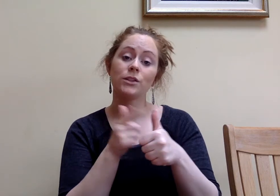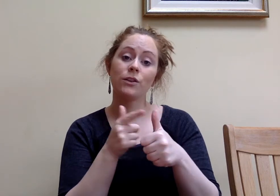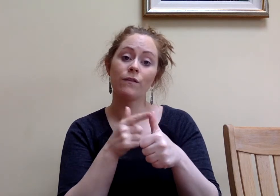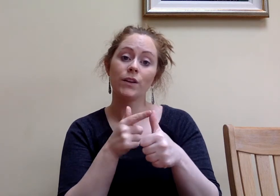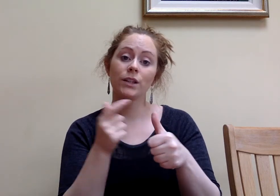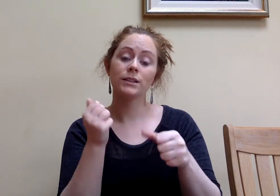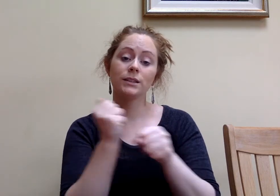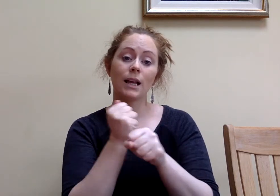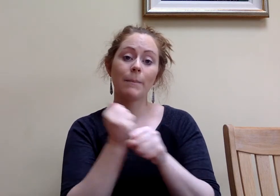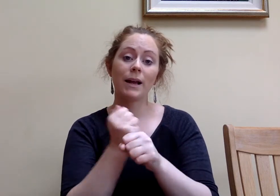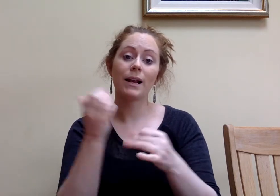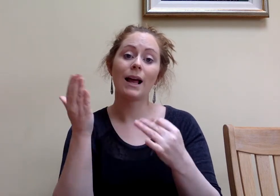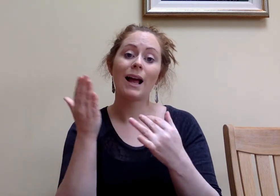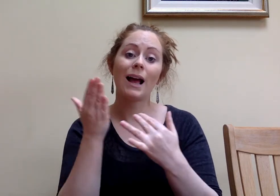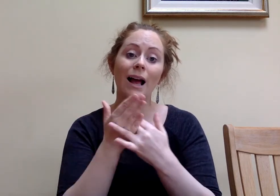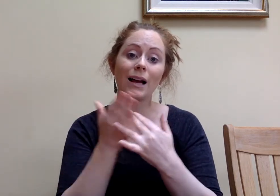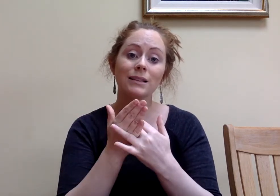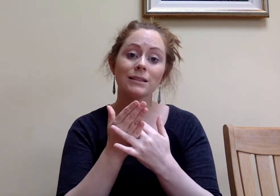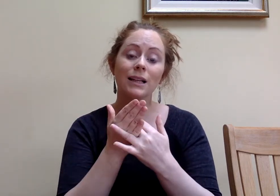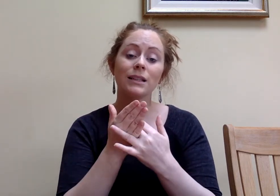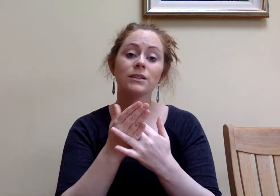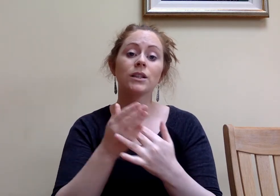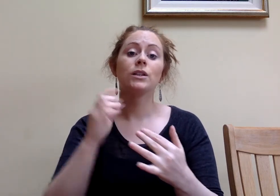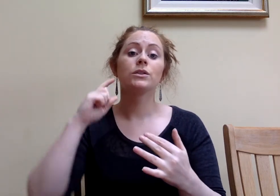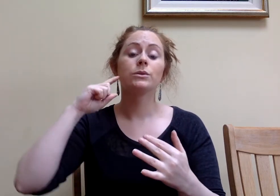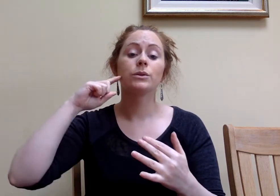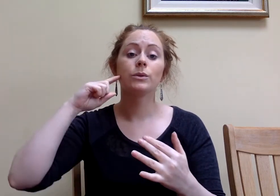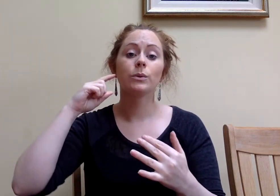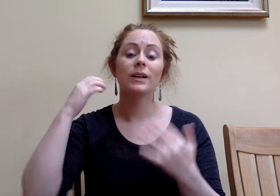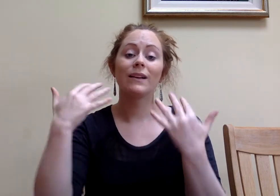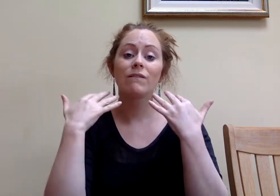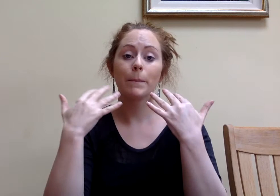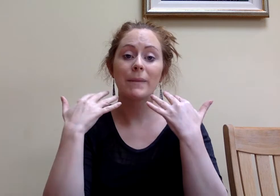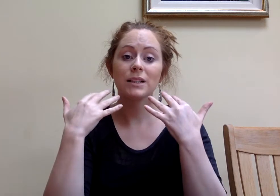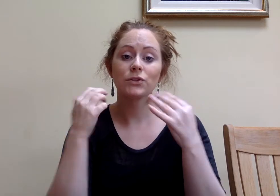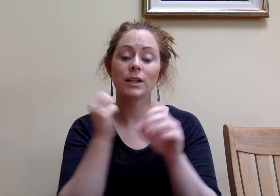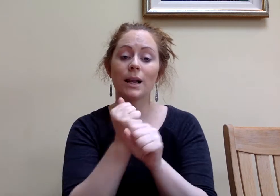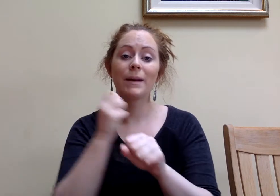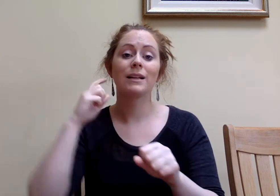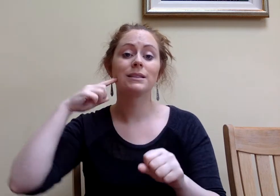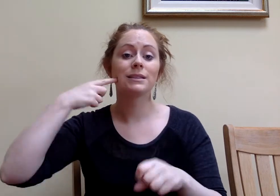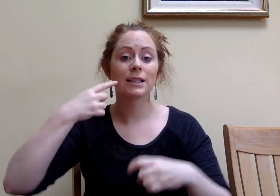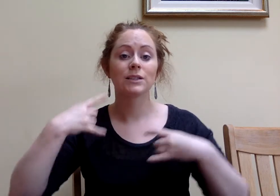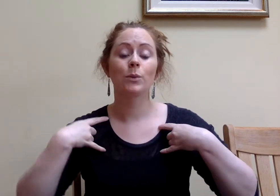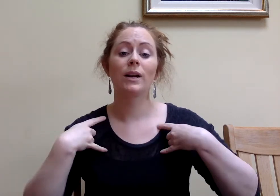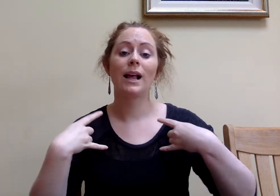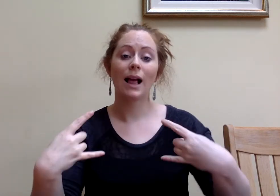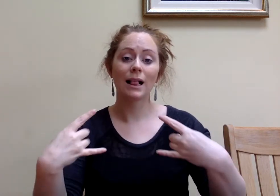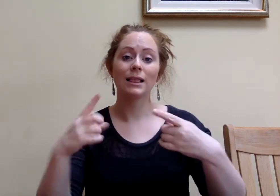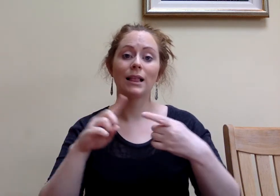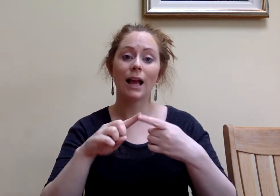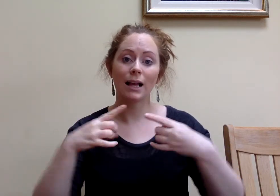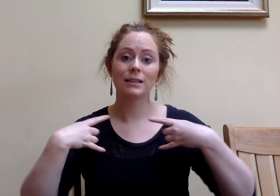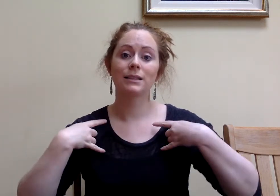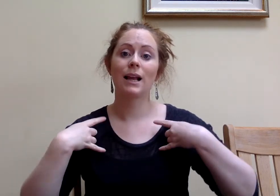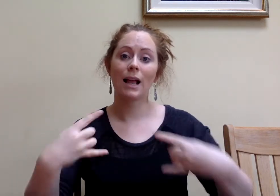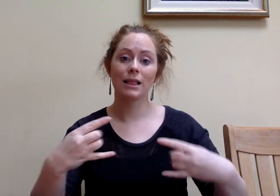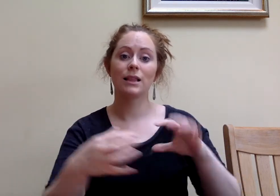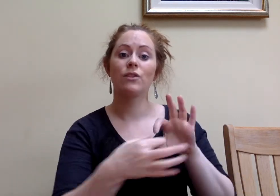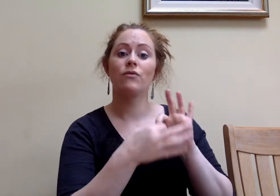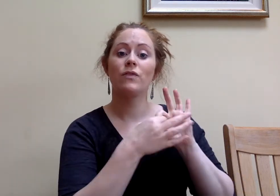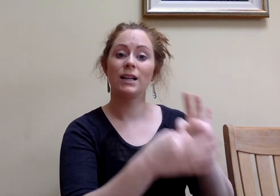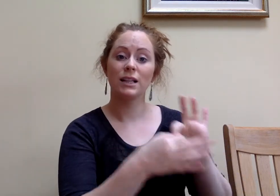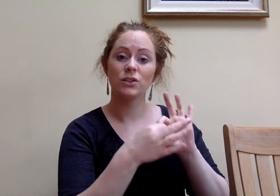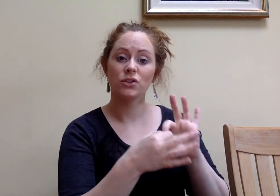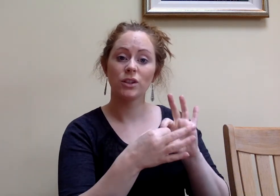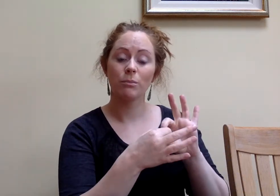First, I want to find out deaf women’s experiences of accessing information about sexual health and healthy relationships.